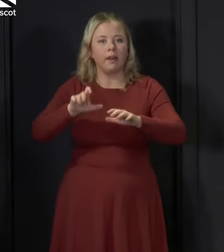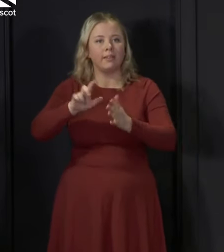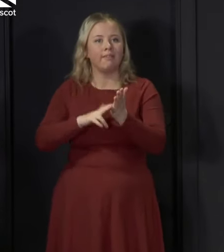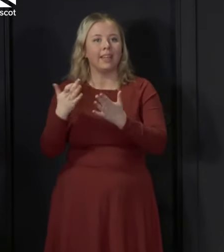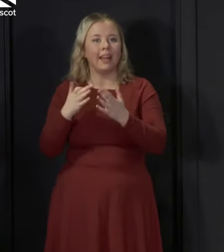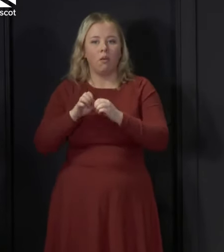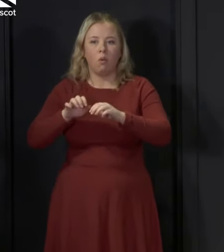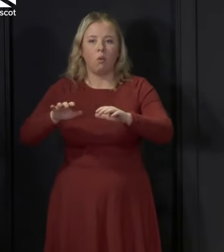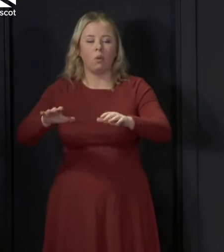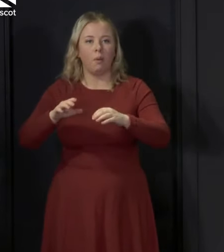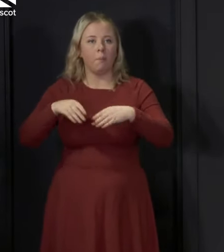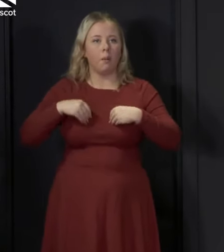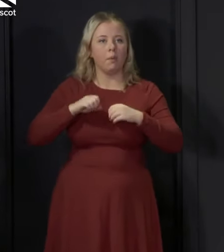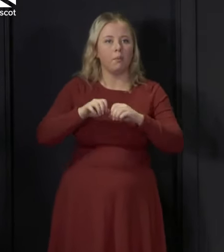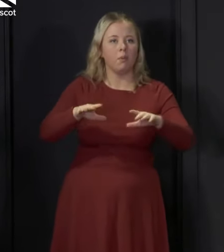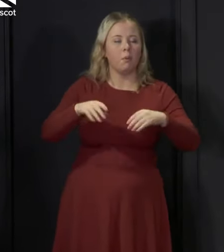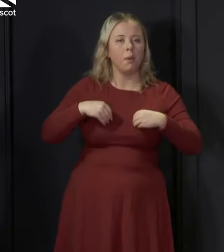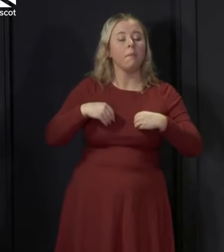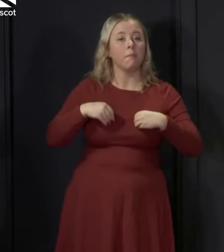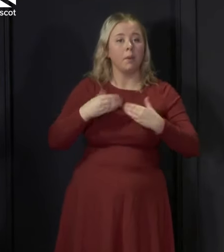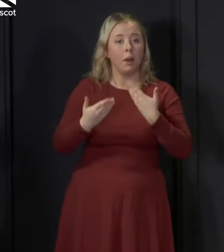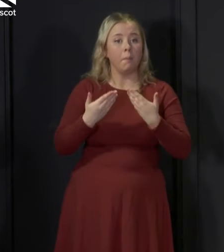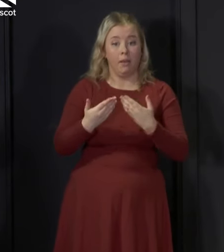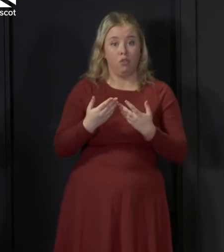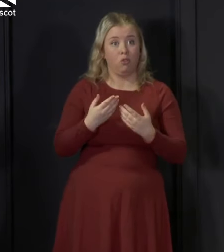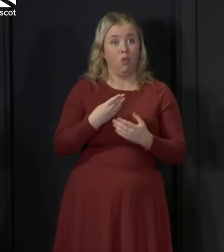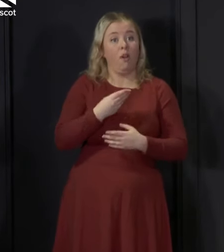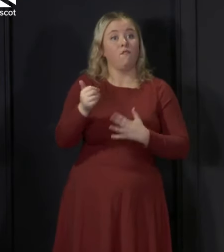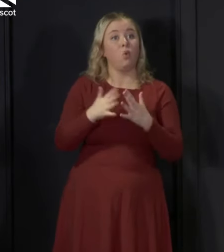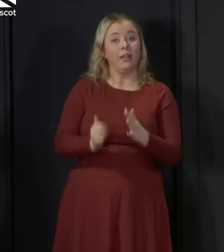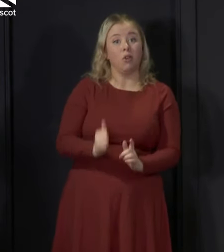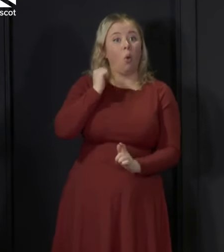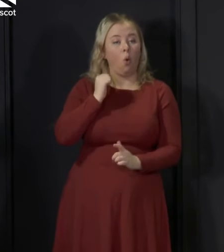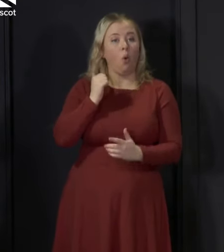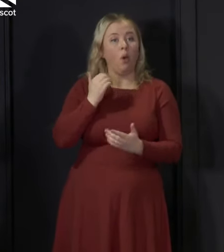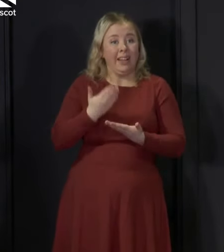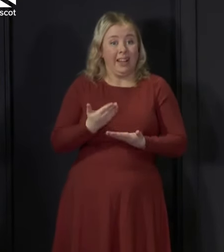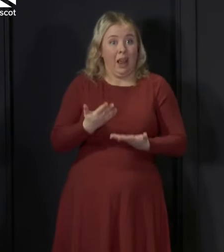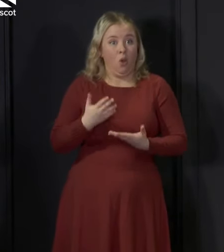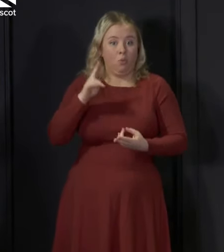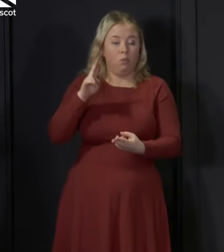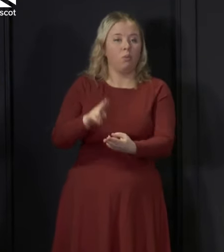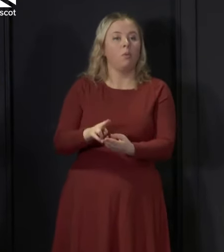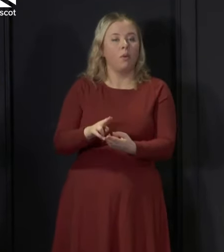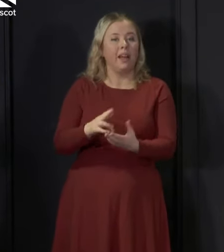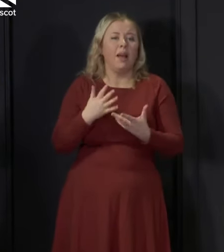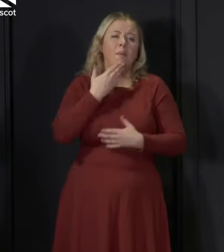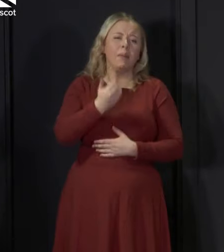lower level now than was the case several weeks ago. So please, I ask you, continue to stick to the rules.